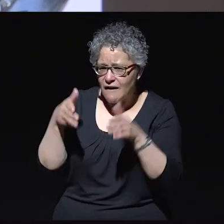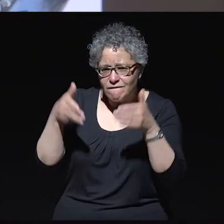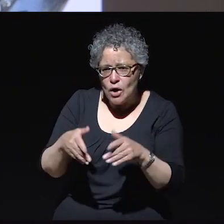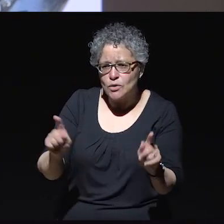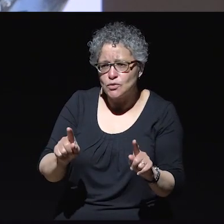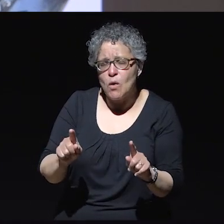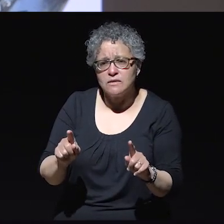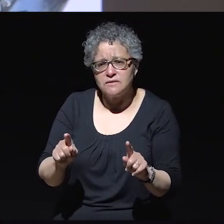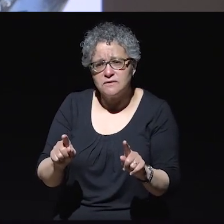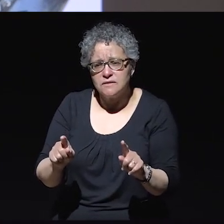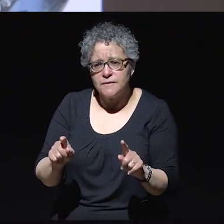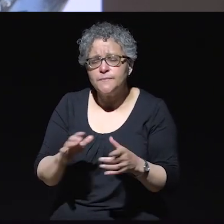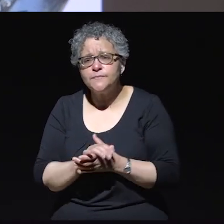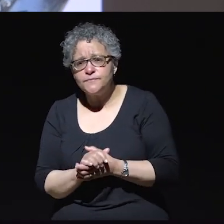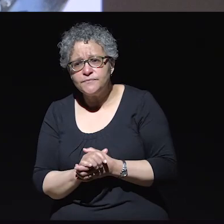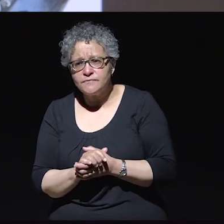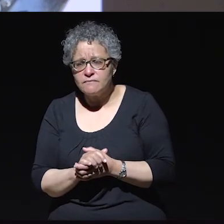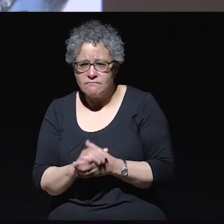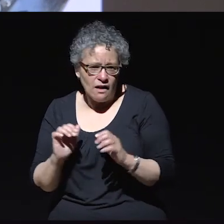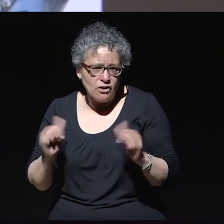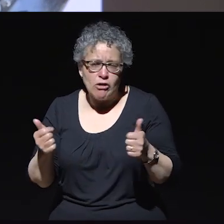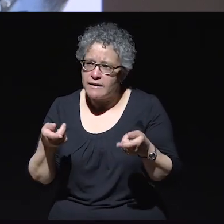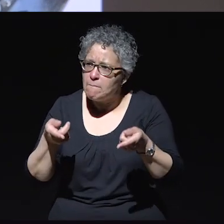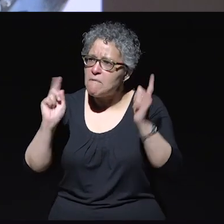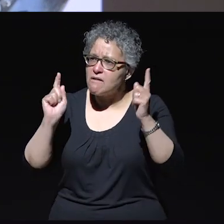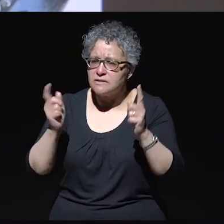focusing on those great masters of the previous century